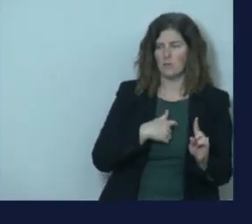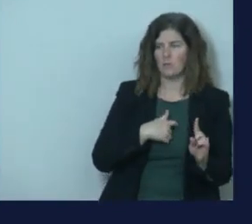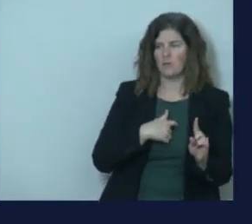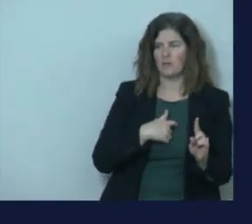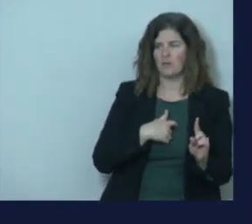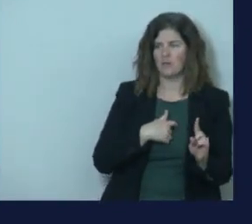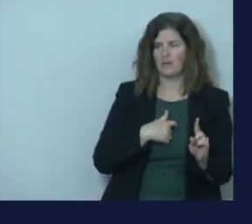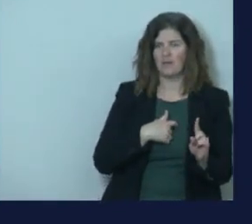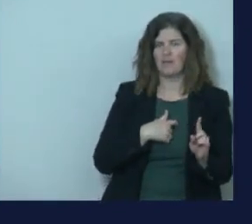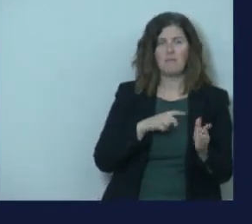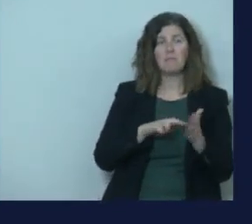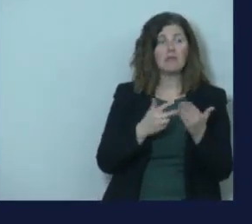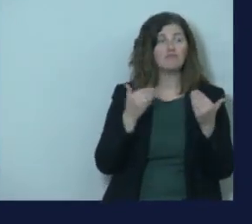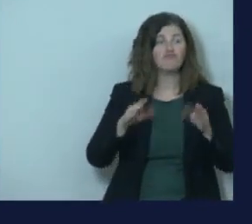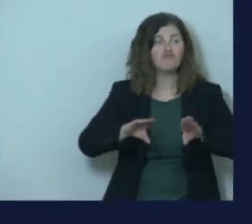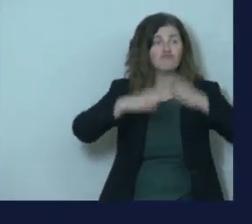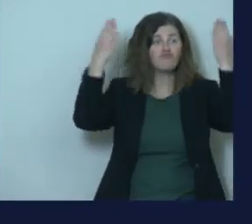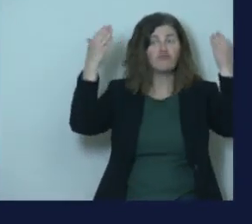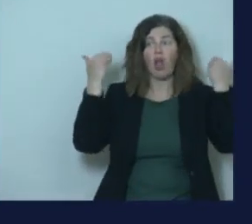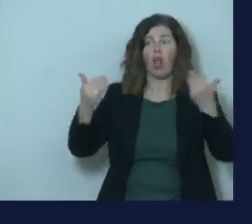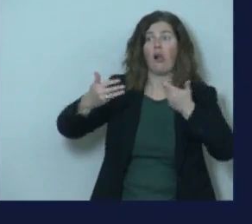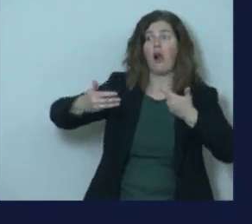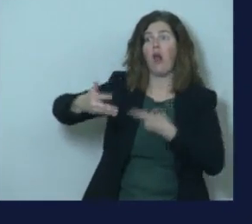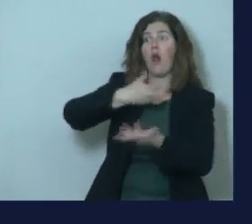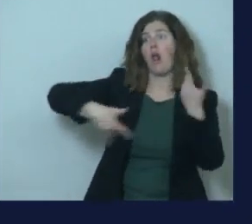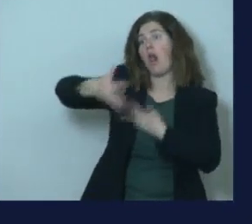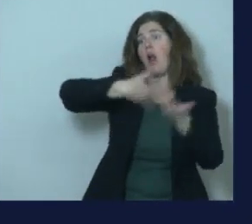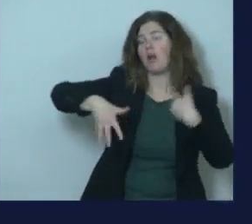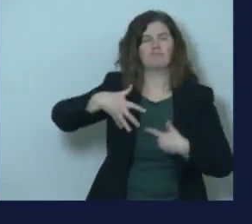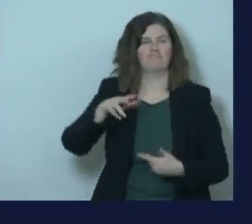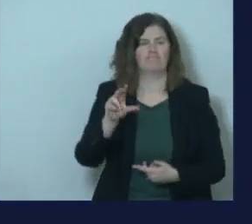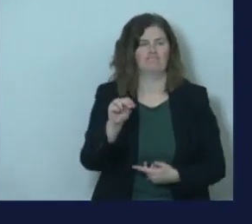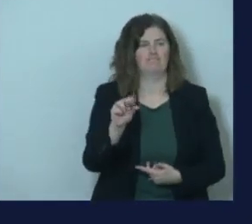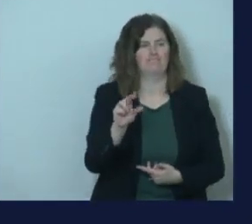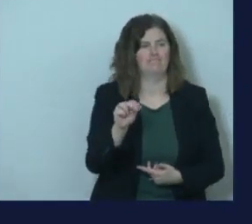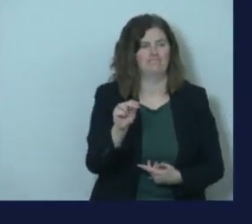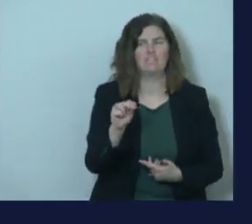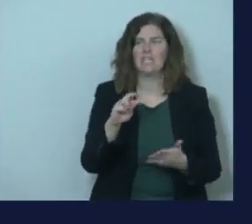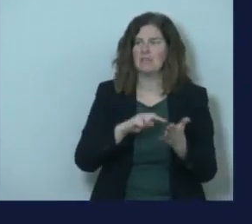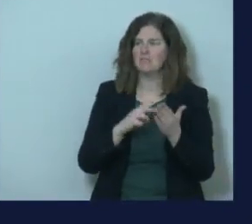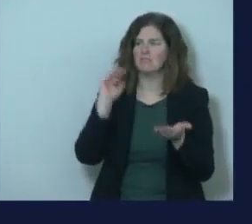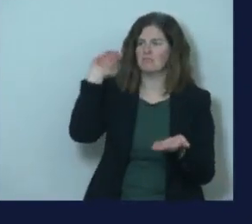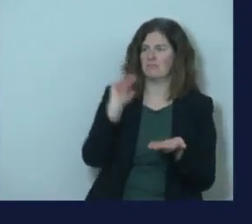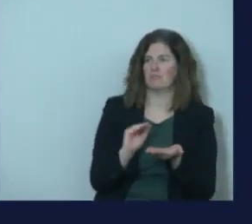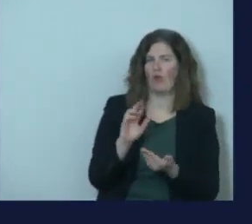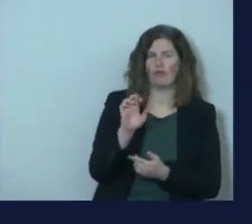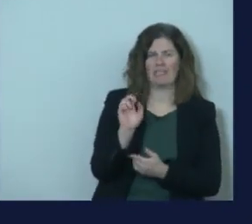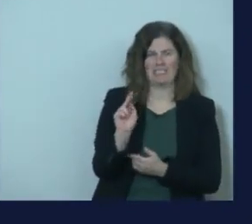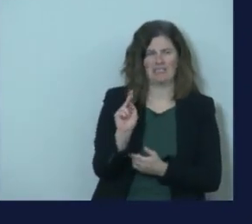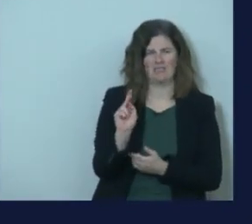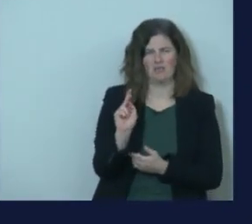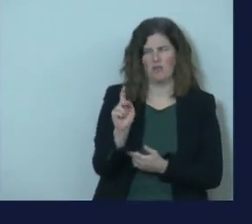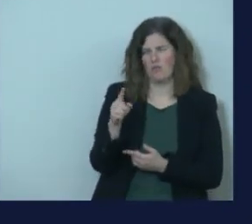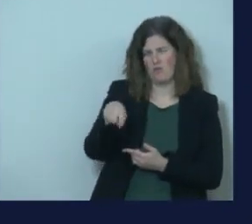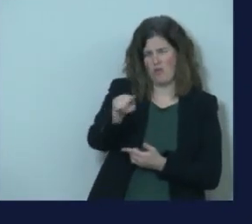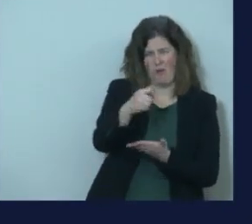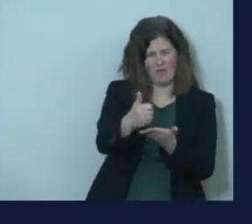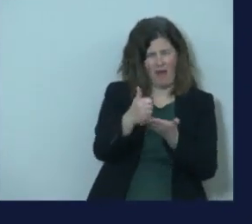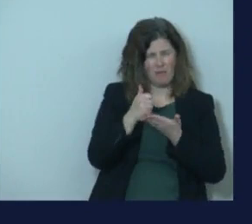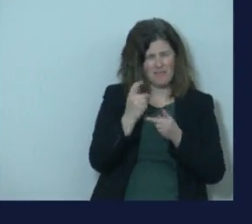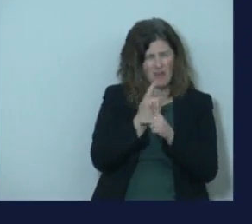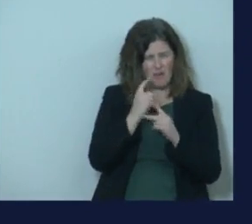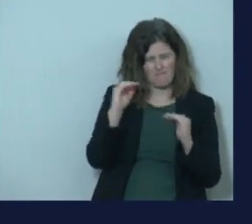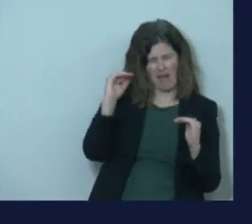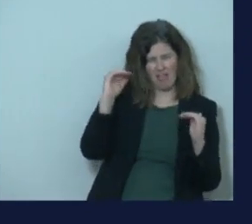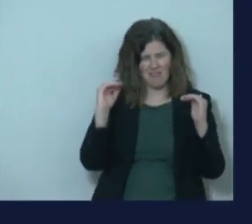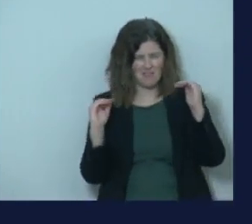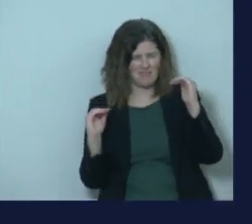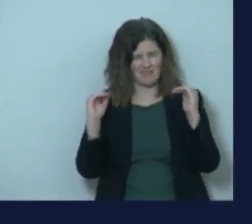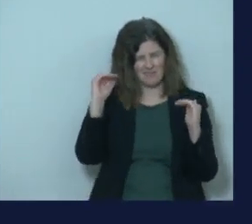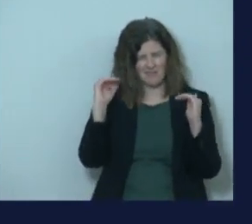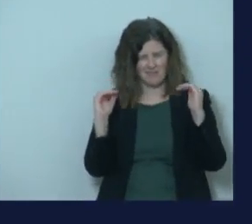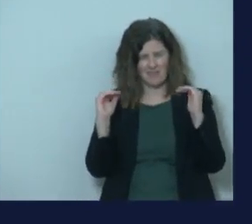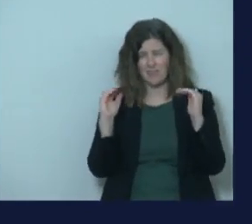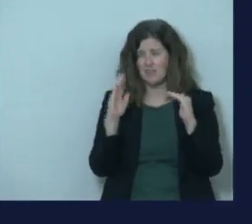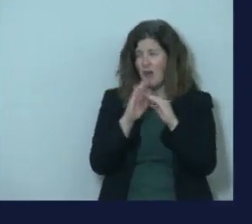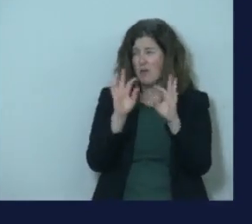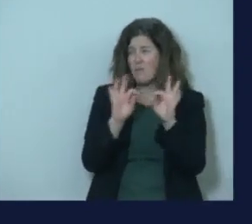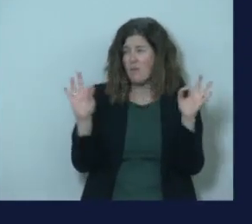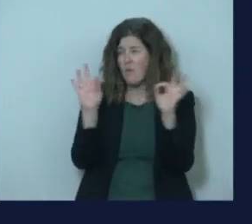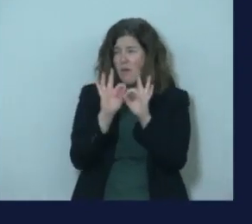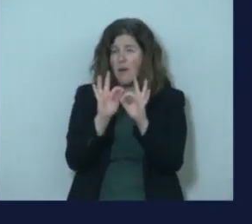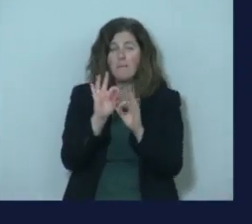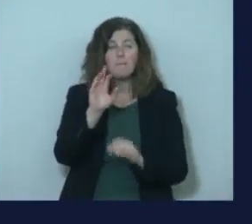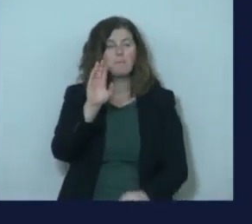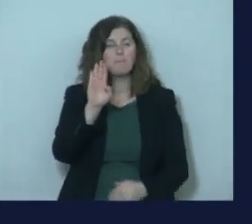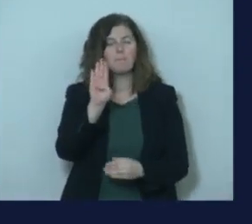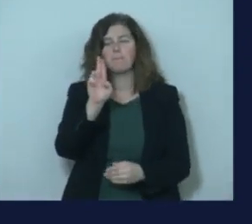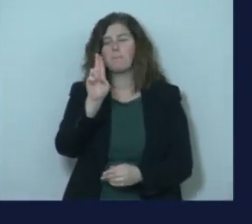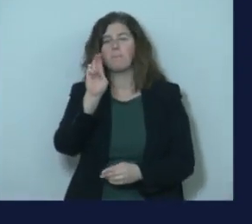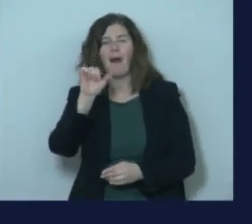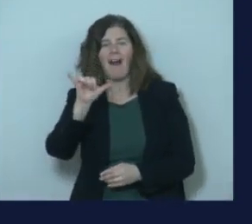DO EVERYTHING IT CAN TO SUPPORT OUR LOCAL BUSINESSES AND ECONOMY WHILE AT THE SAME TIME, RECOGNIZING THAT IT IS NOT AN INVITATION TO BE OUT AND ABOUT IN WAYS THAT CREATE MORE RISK.